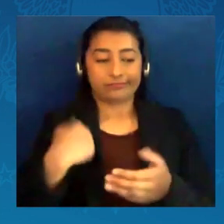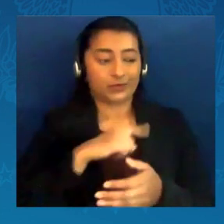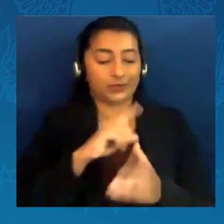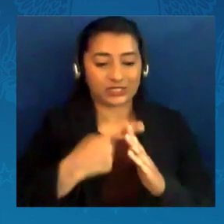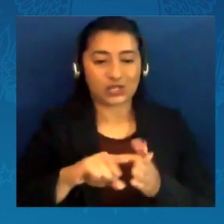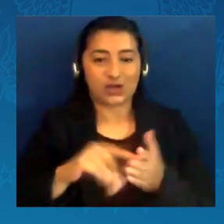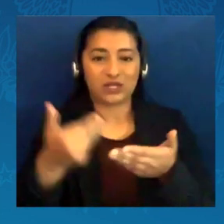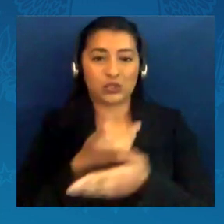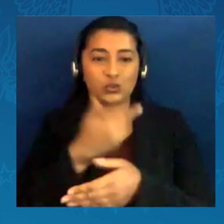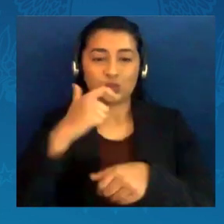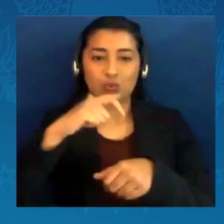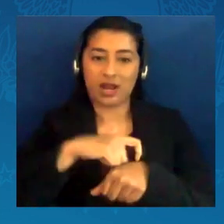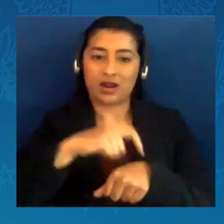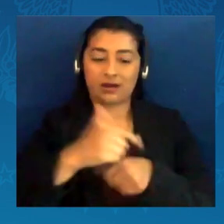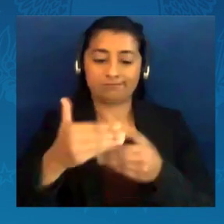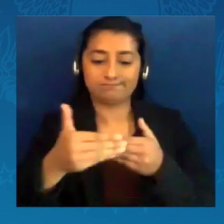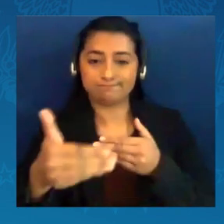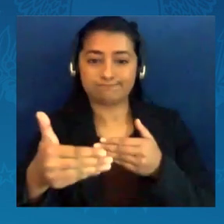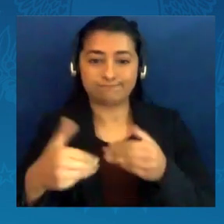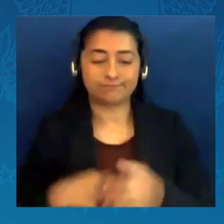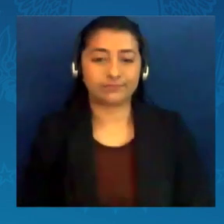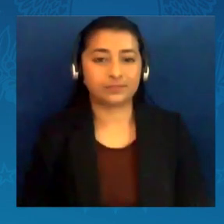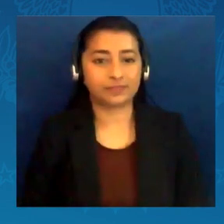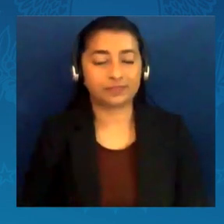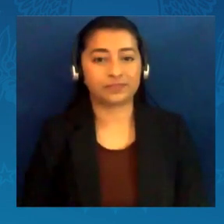I believe that we, in this new era,